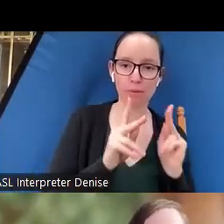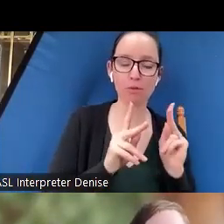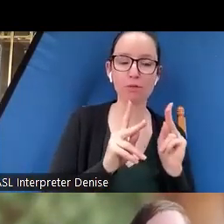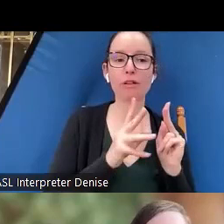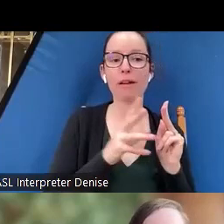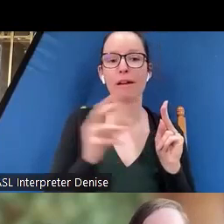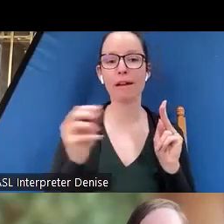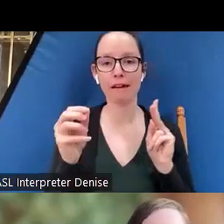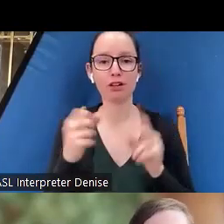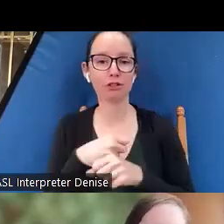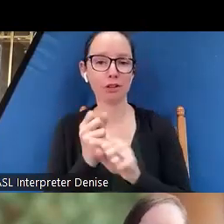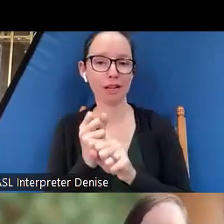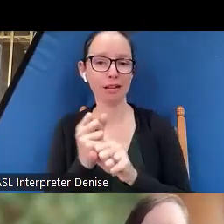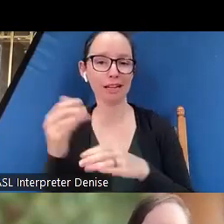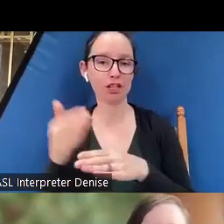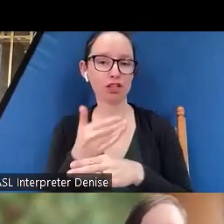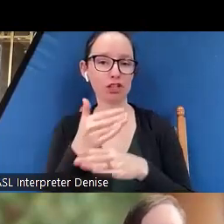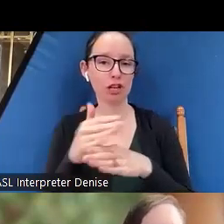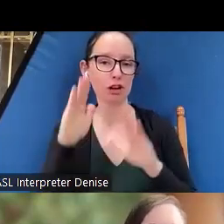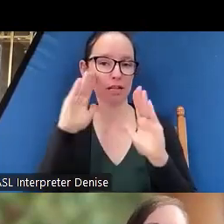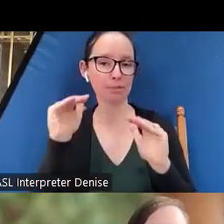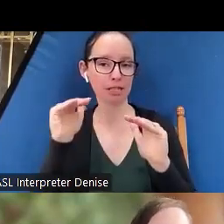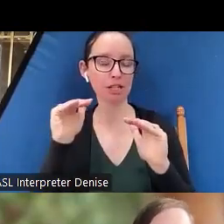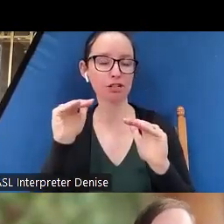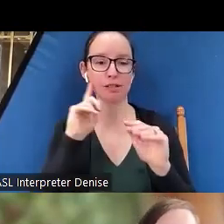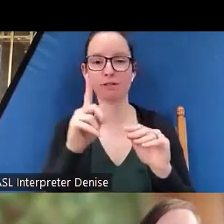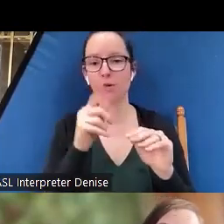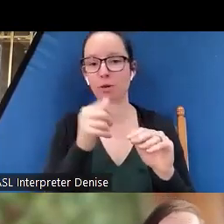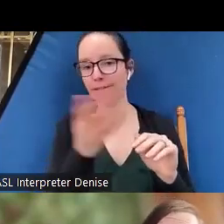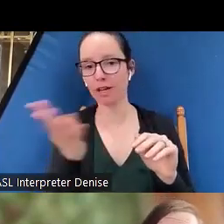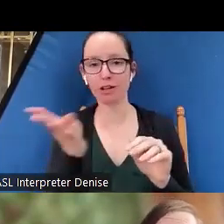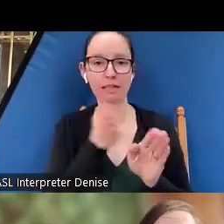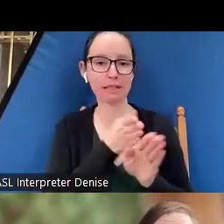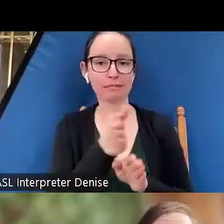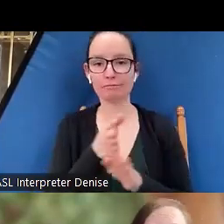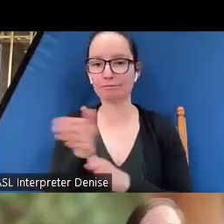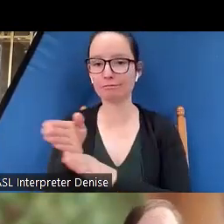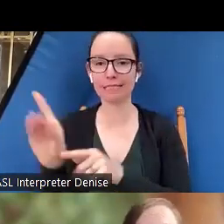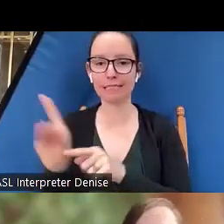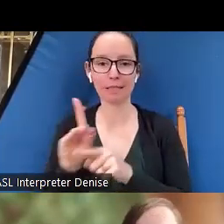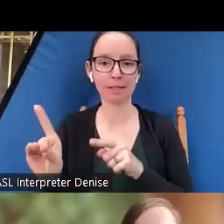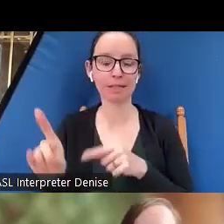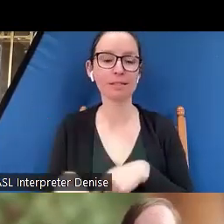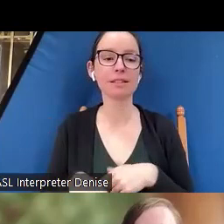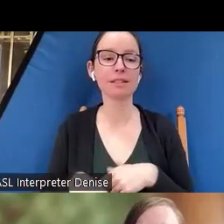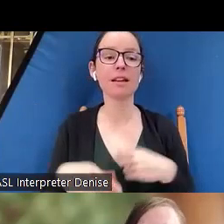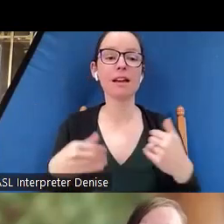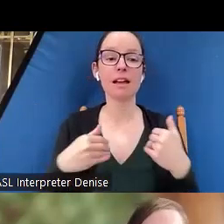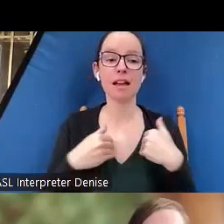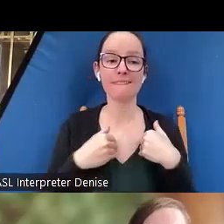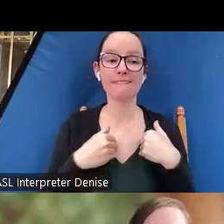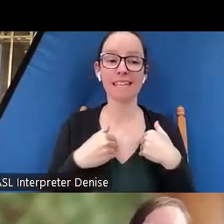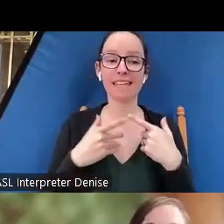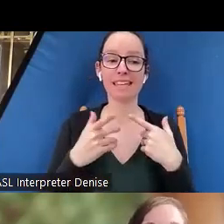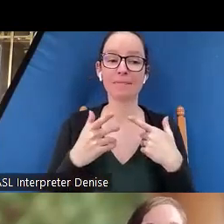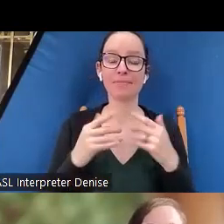shared expectations across disciplines. Having equity goals, projects, thinking really actively about